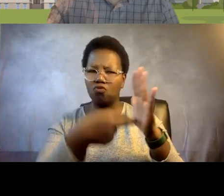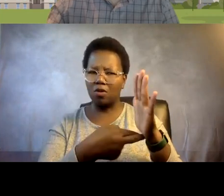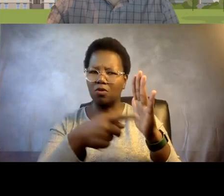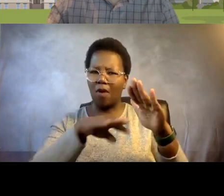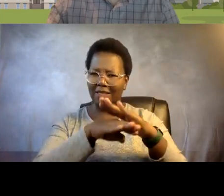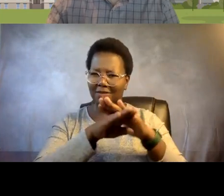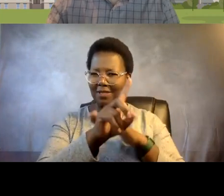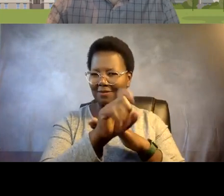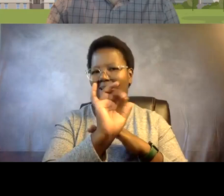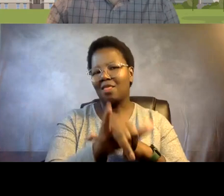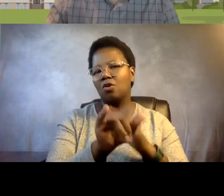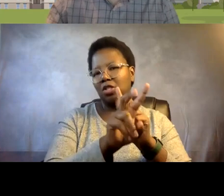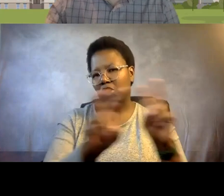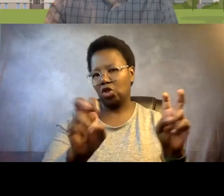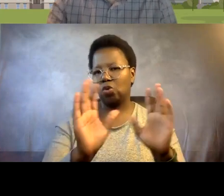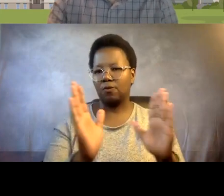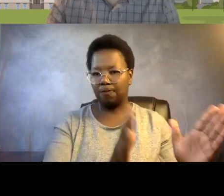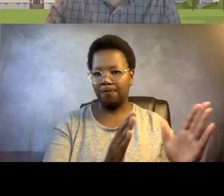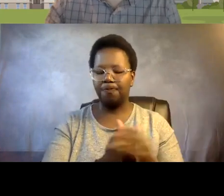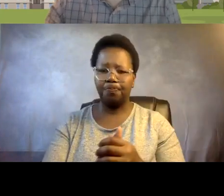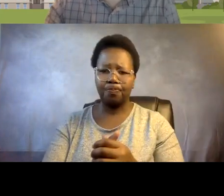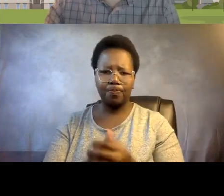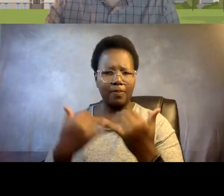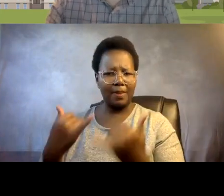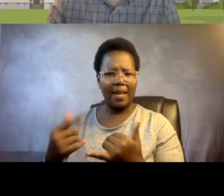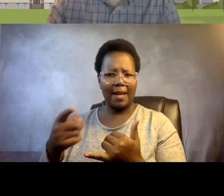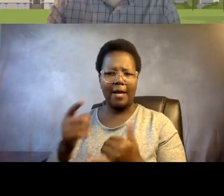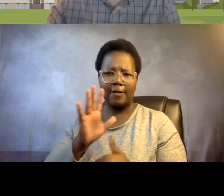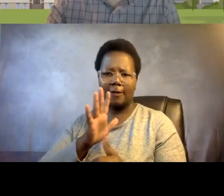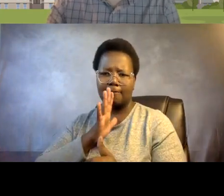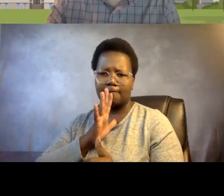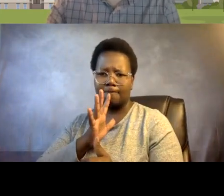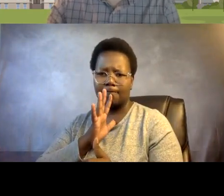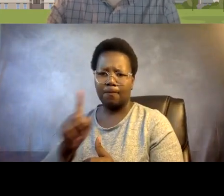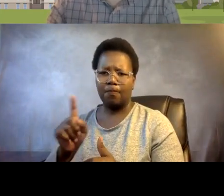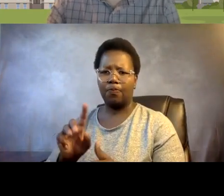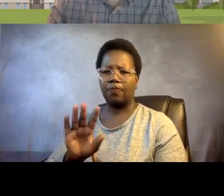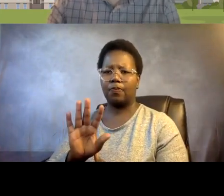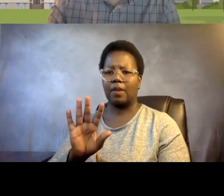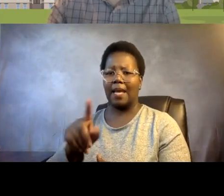[Jared]: There was a question in chat. "I was wondering if we could add another how